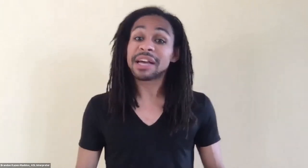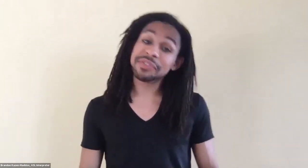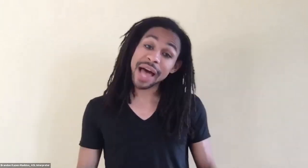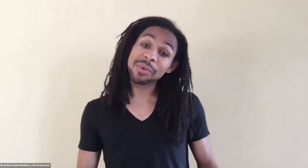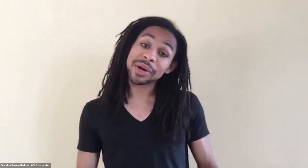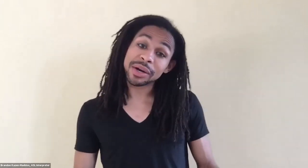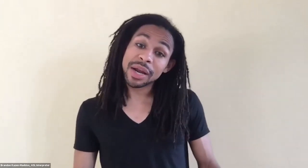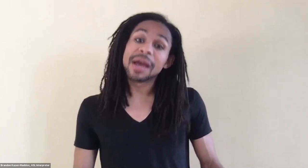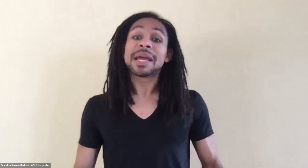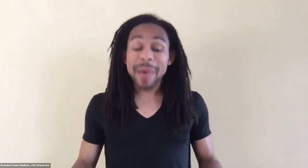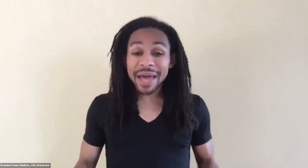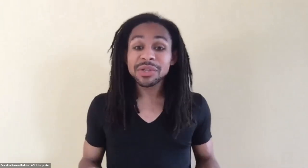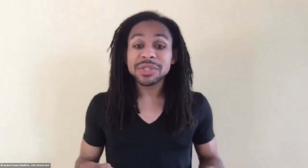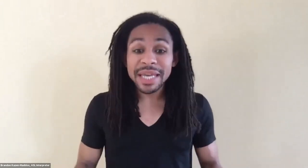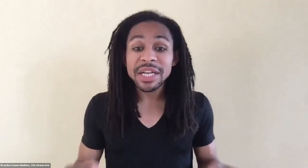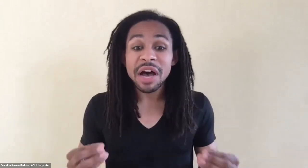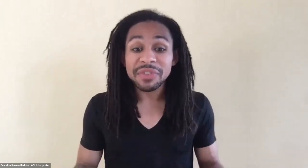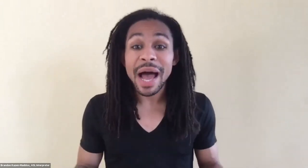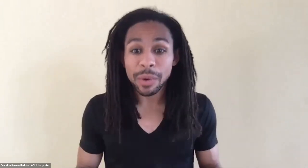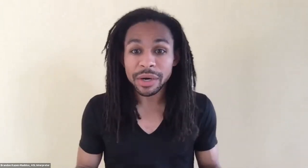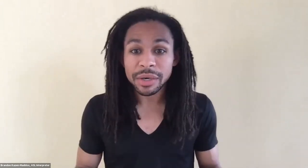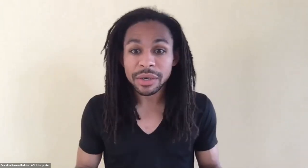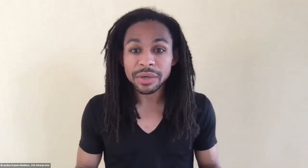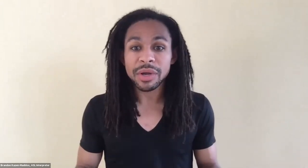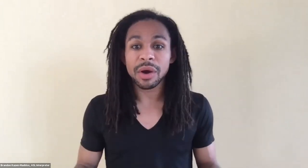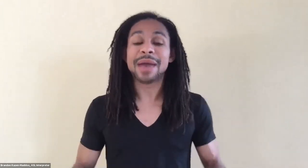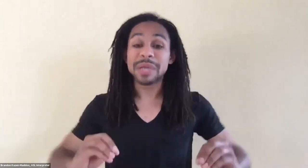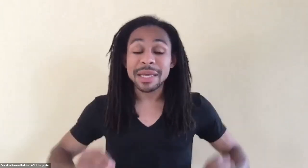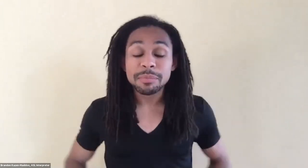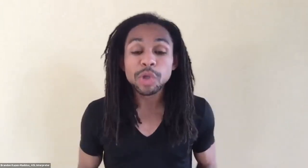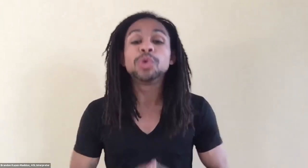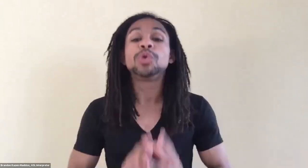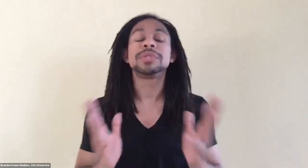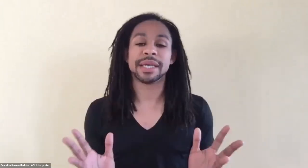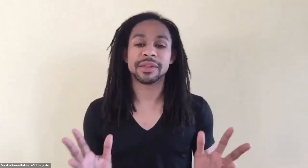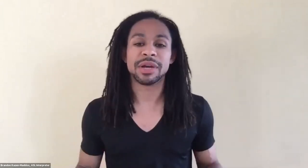like a flower, like petals in a flower, you know? And we can bloom together